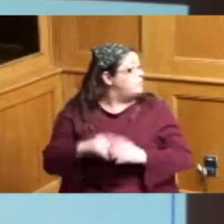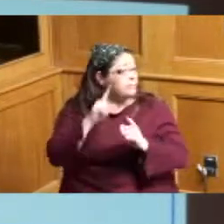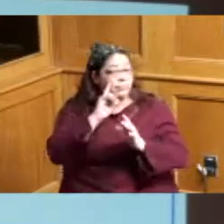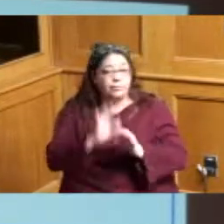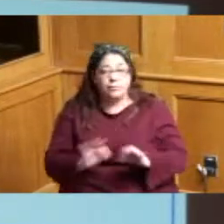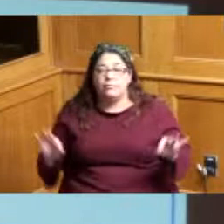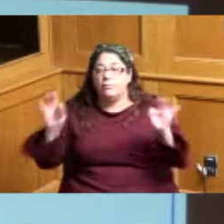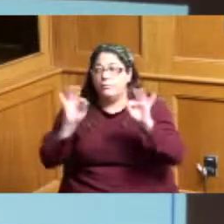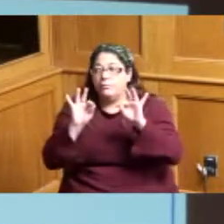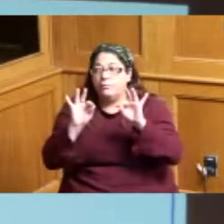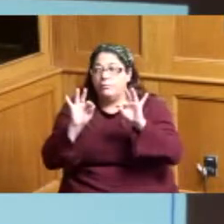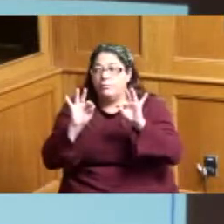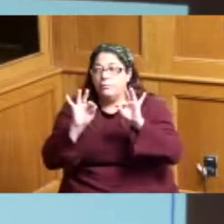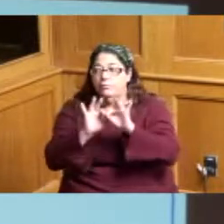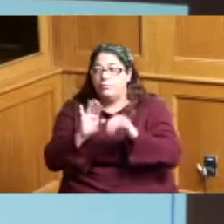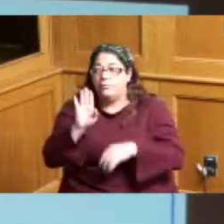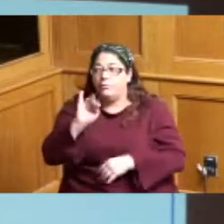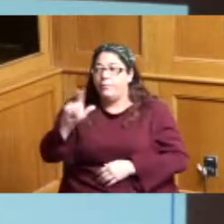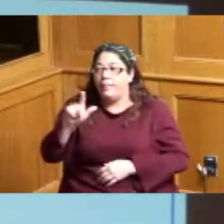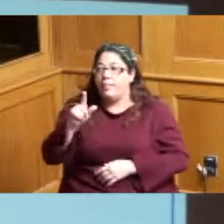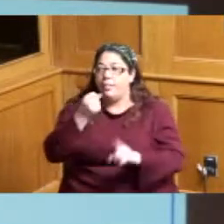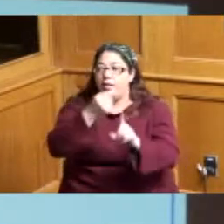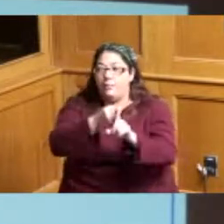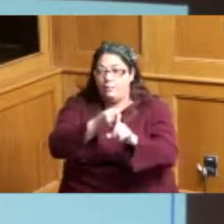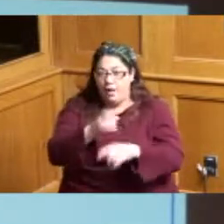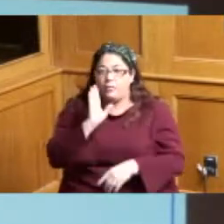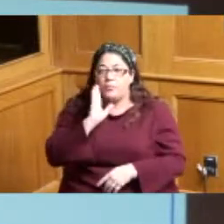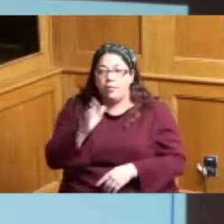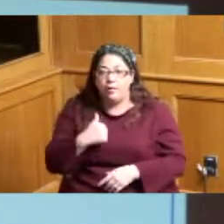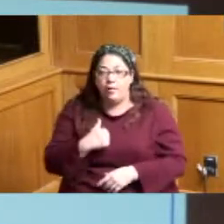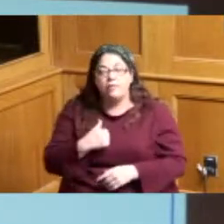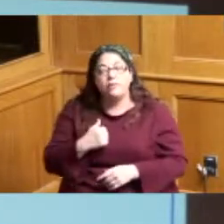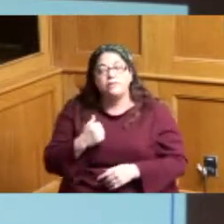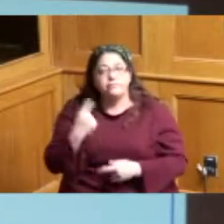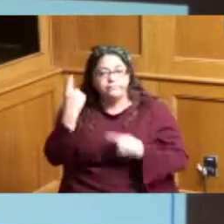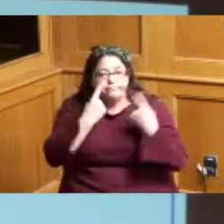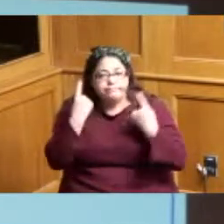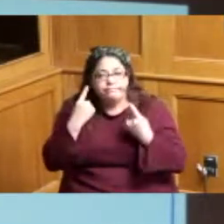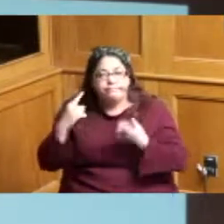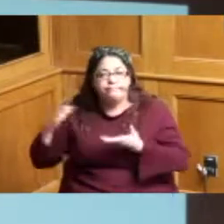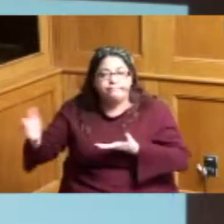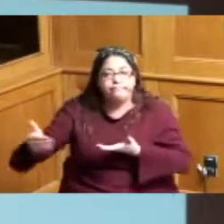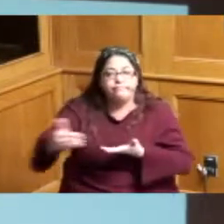driver was affordability so all of these factors were considered in the rate structure that we kind